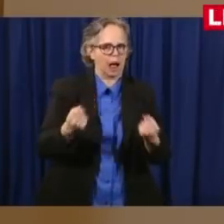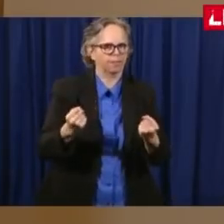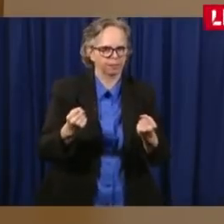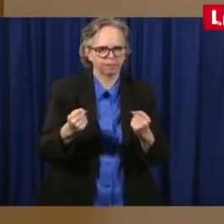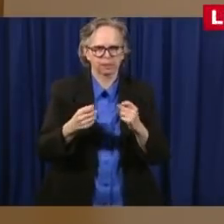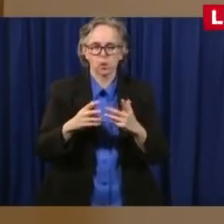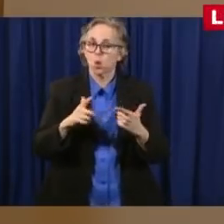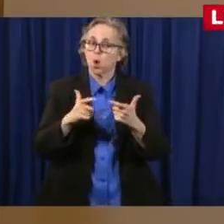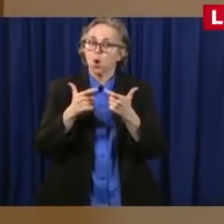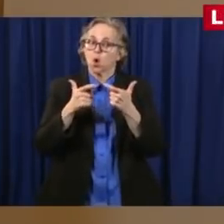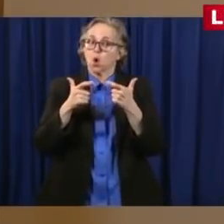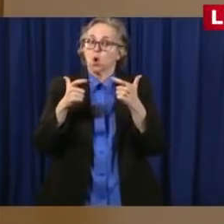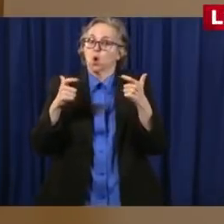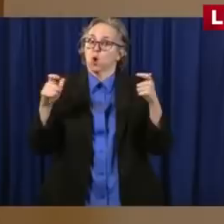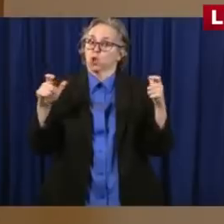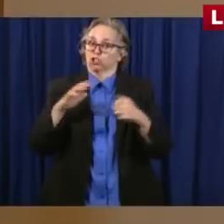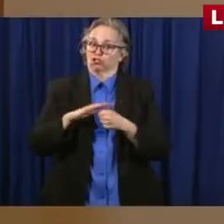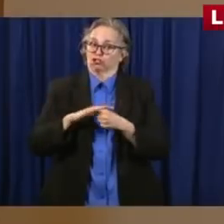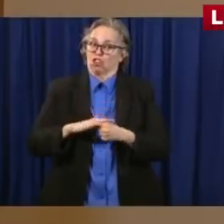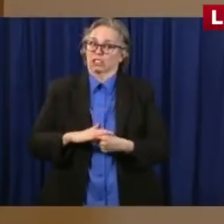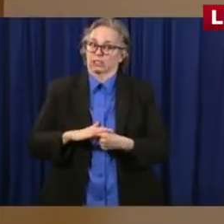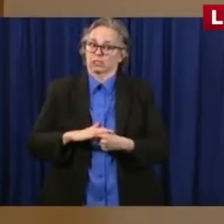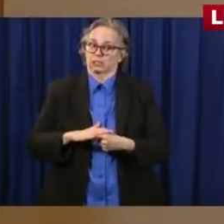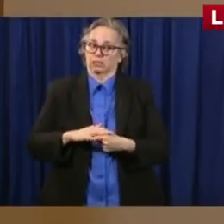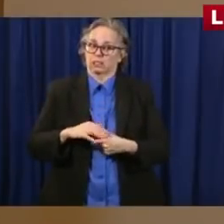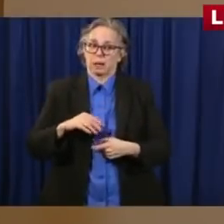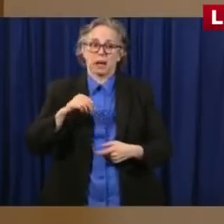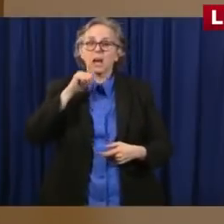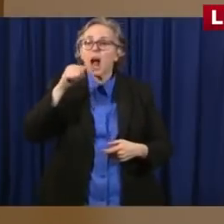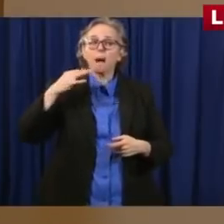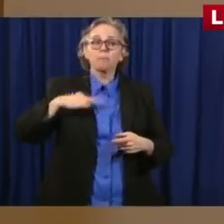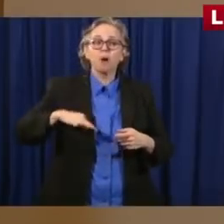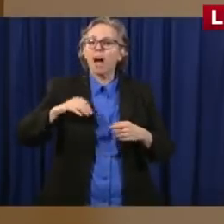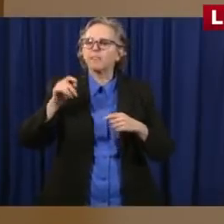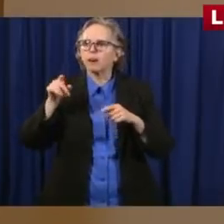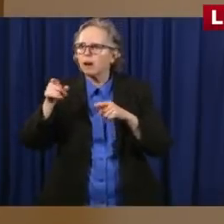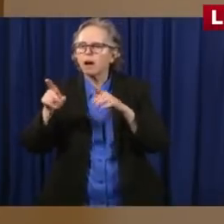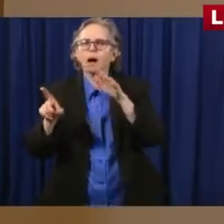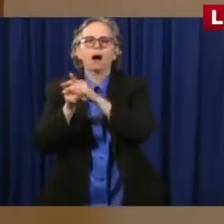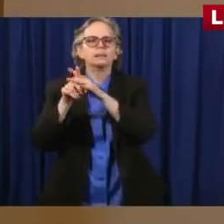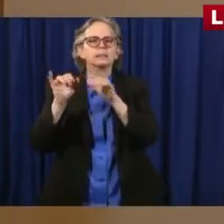THIS IS A HUGE STRAIN ON SOCIAL SERVICES.